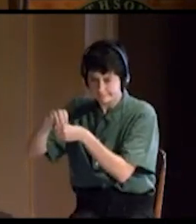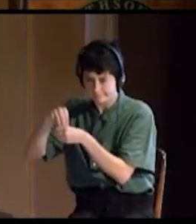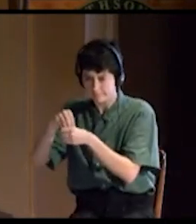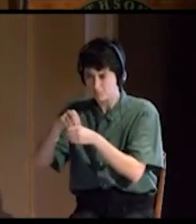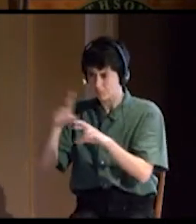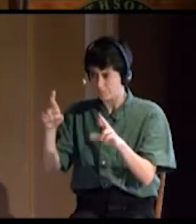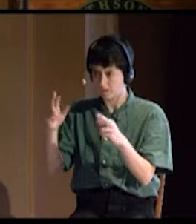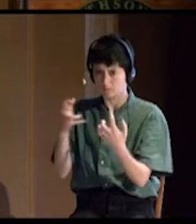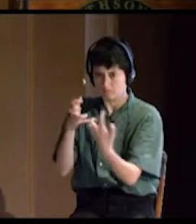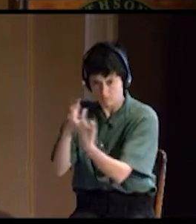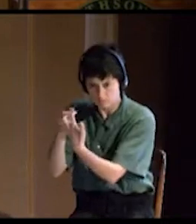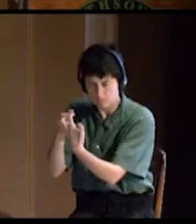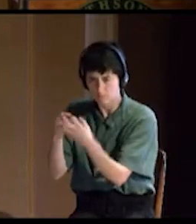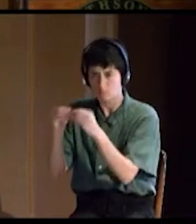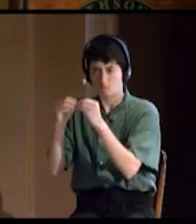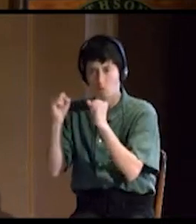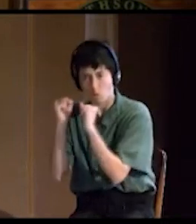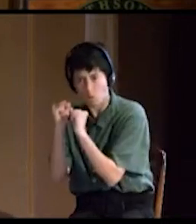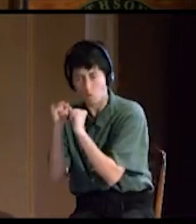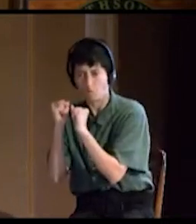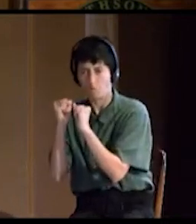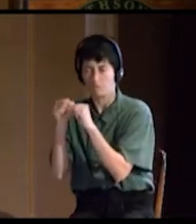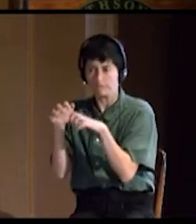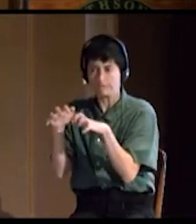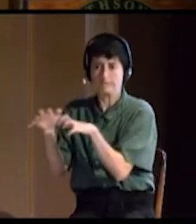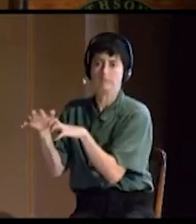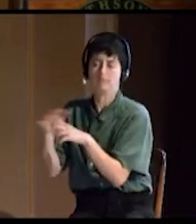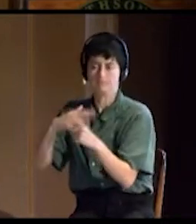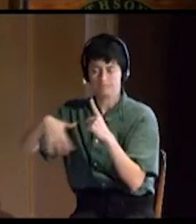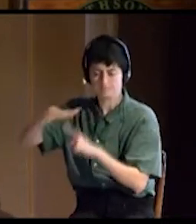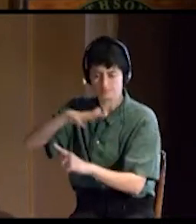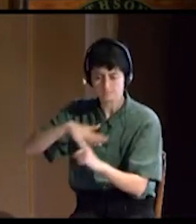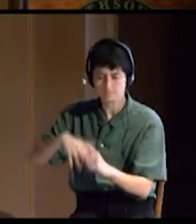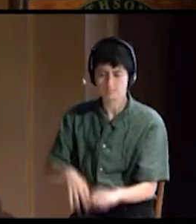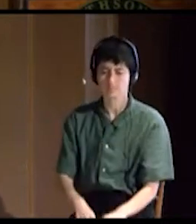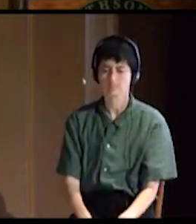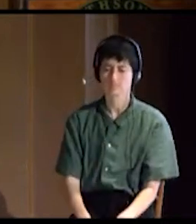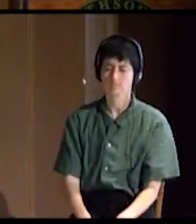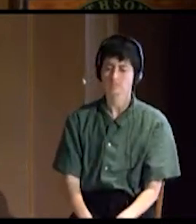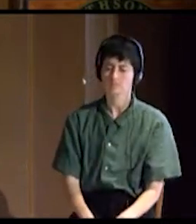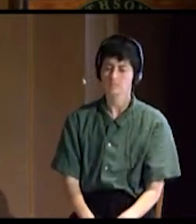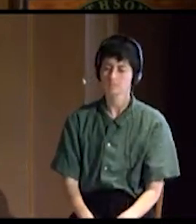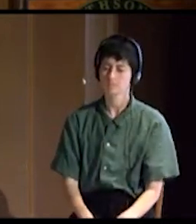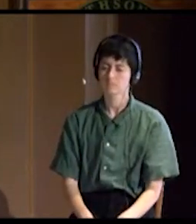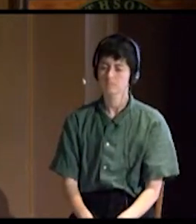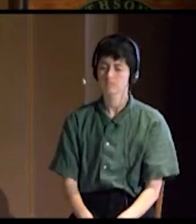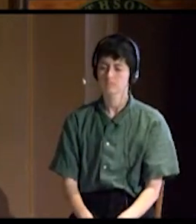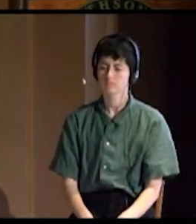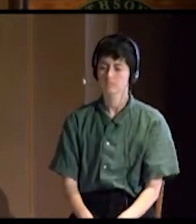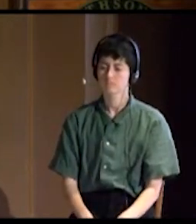than 6% of angiosperm lineages and the upper portion of the cherry gene is shown here is in that 6%.